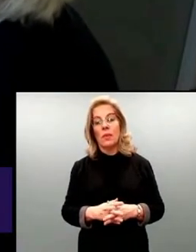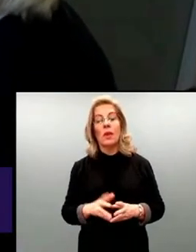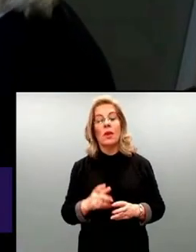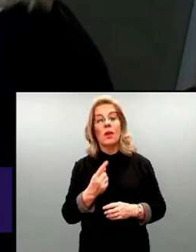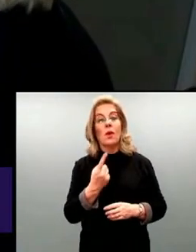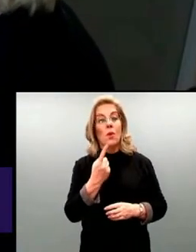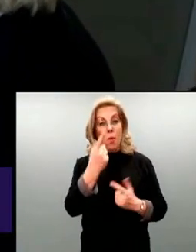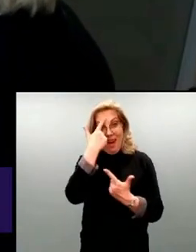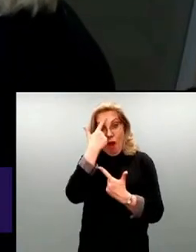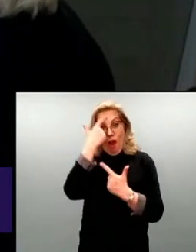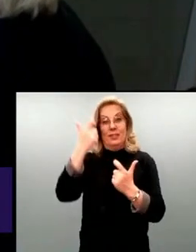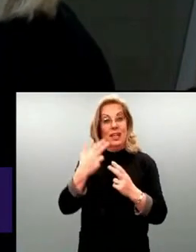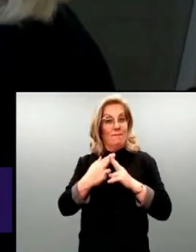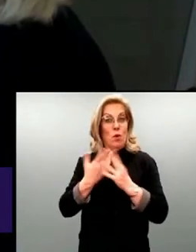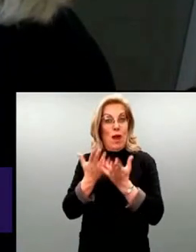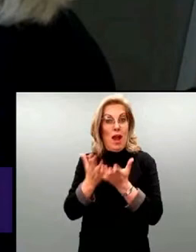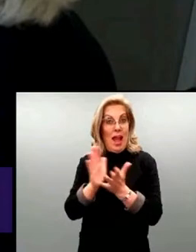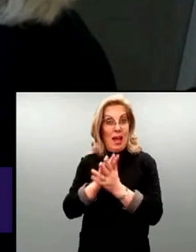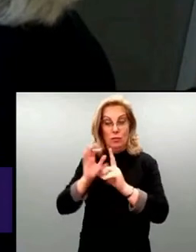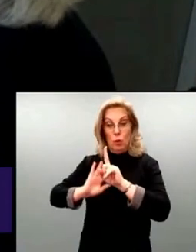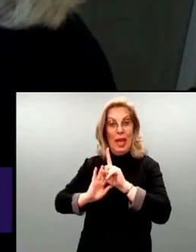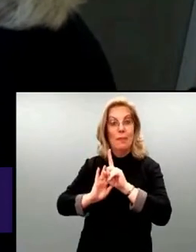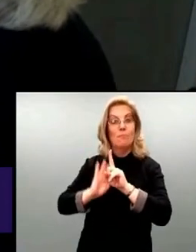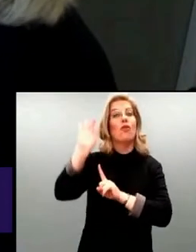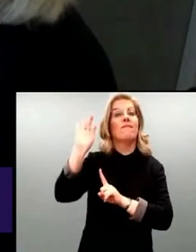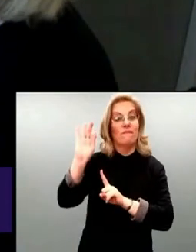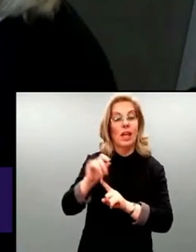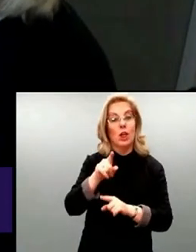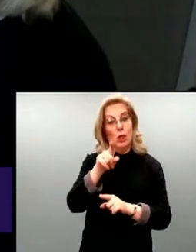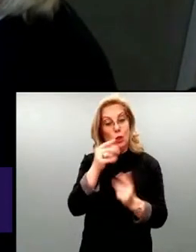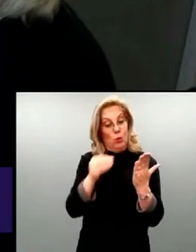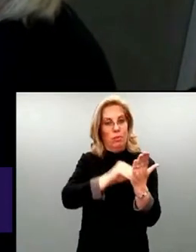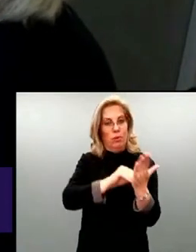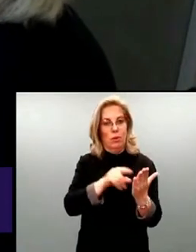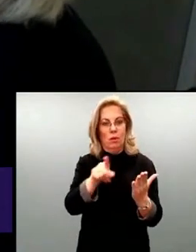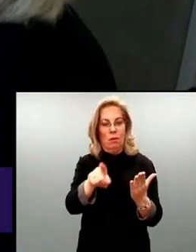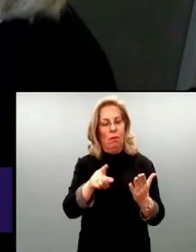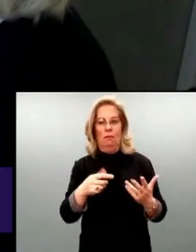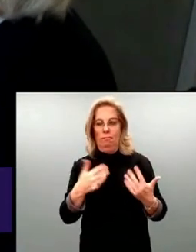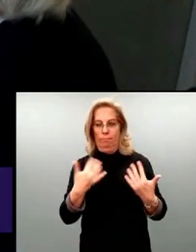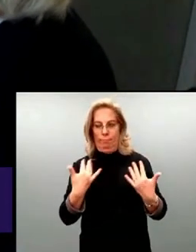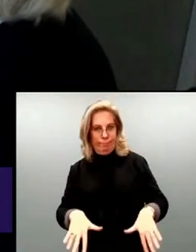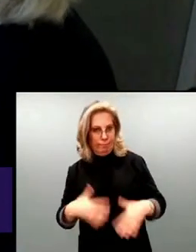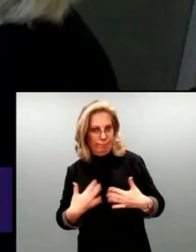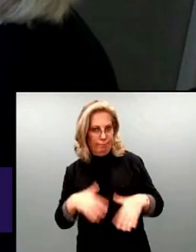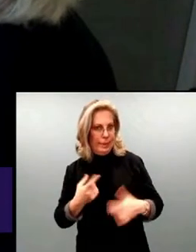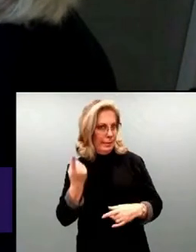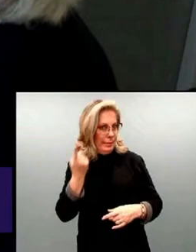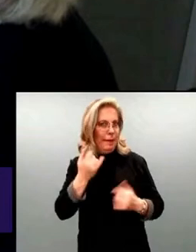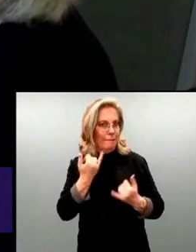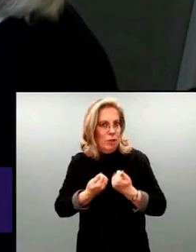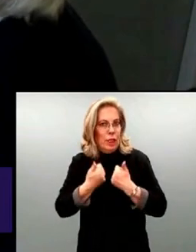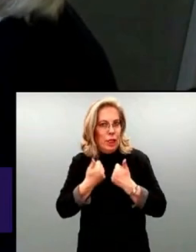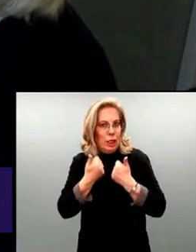statement, which strikes me as being very practical and could be implemented very